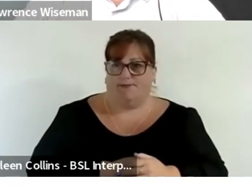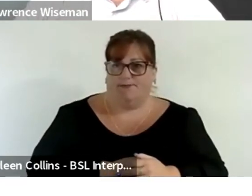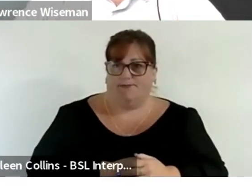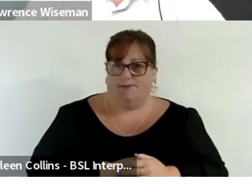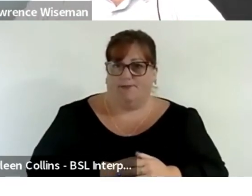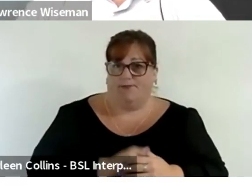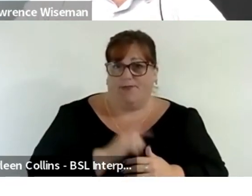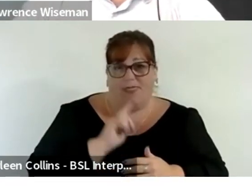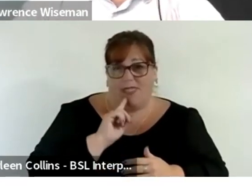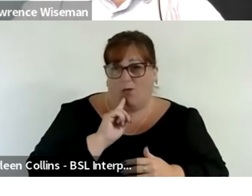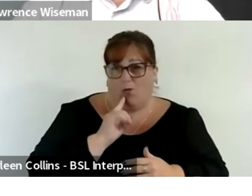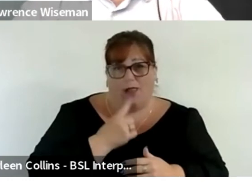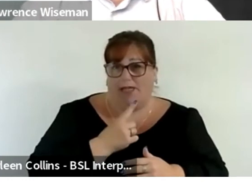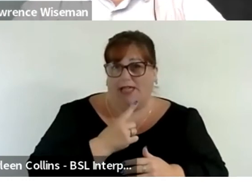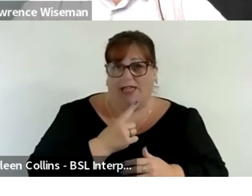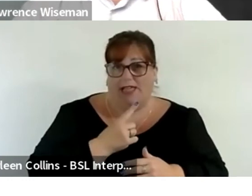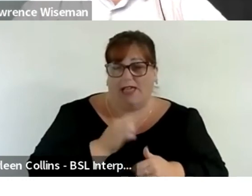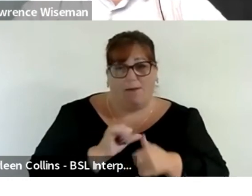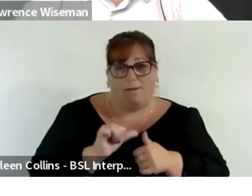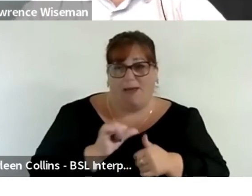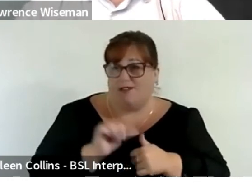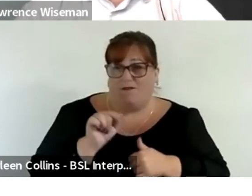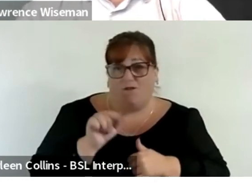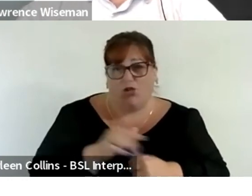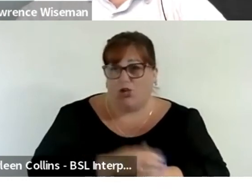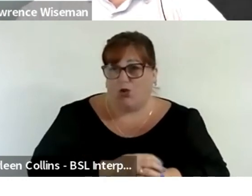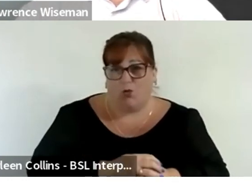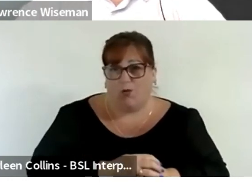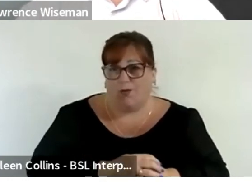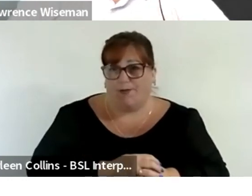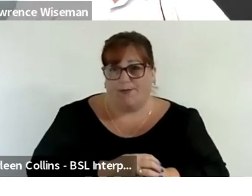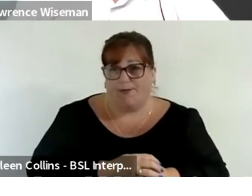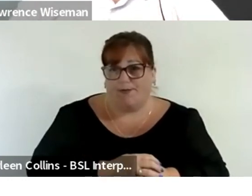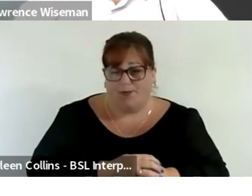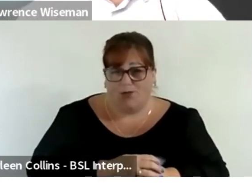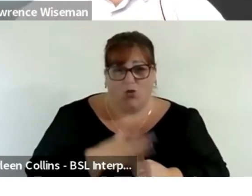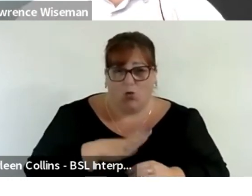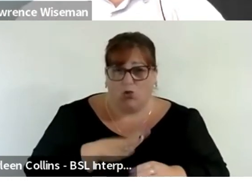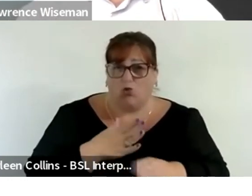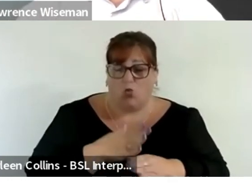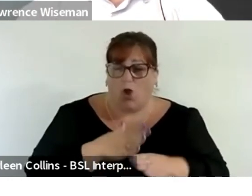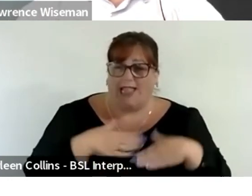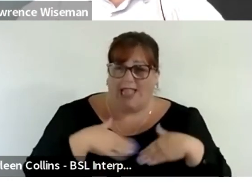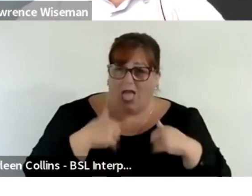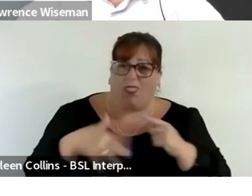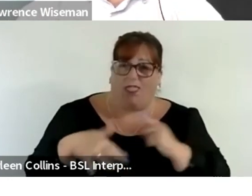I think the first thing is, you have to put yourself into healthy environments as a key way of taking care of yourself.